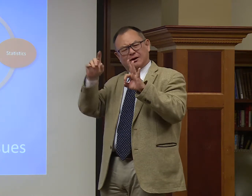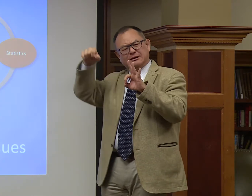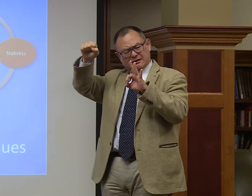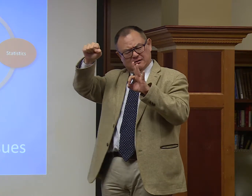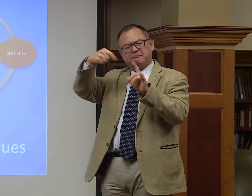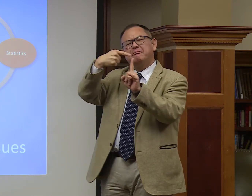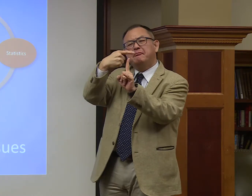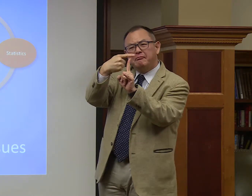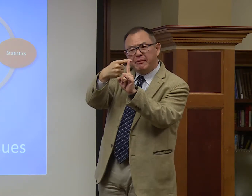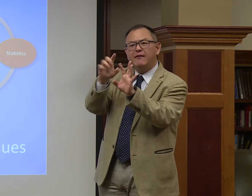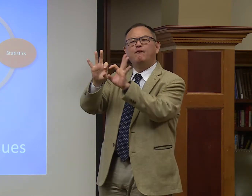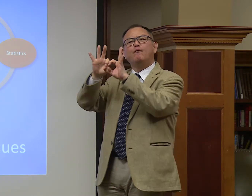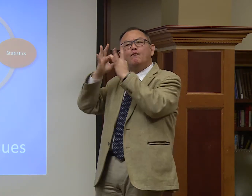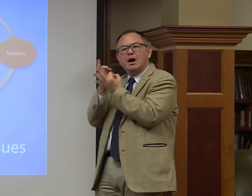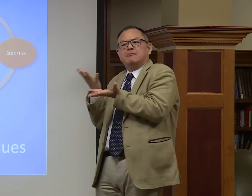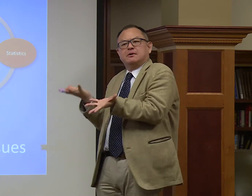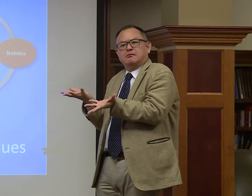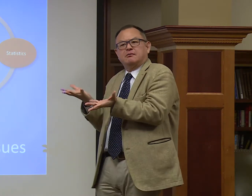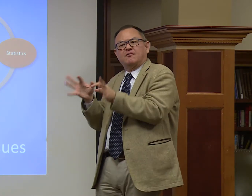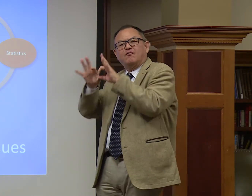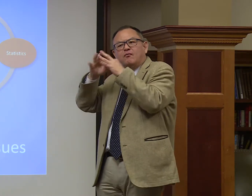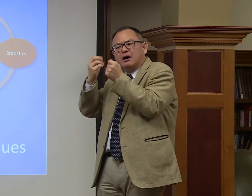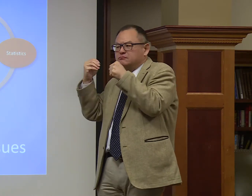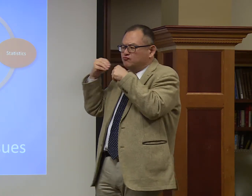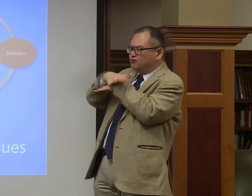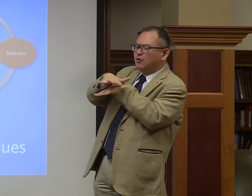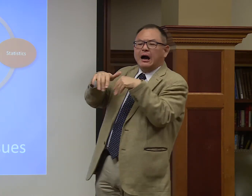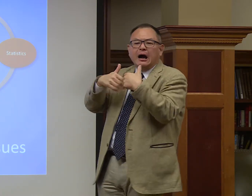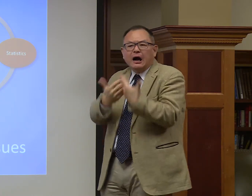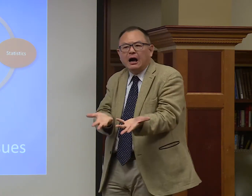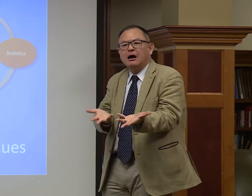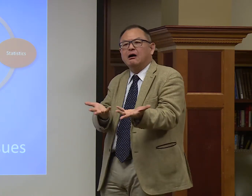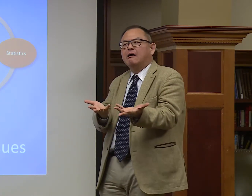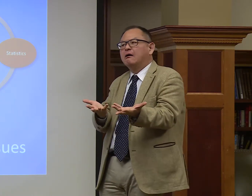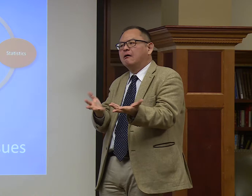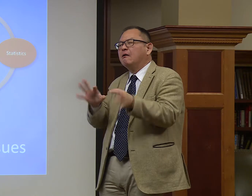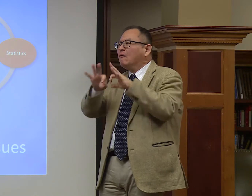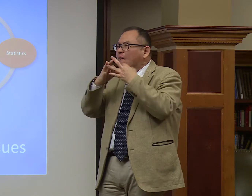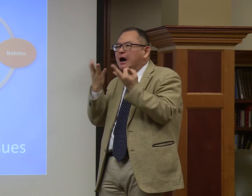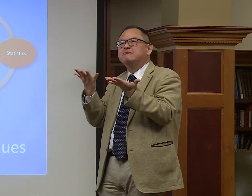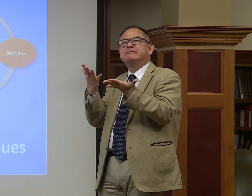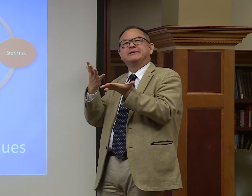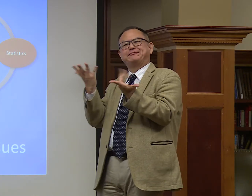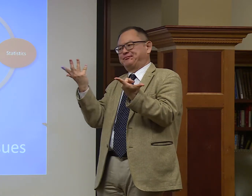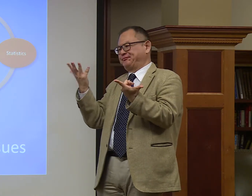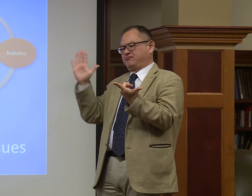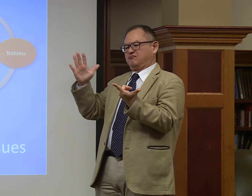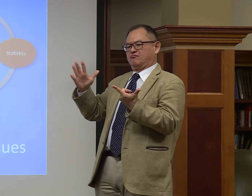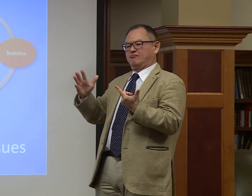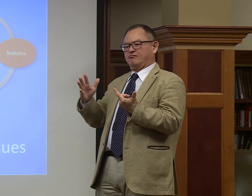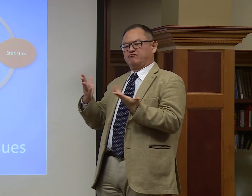but also it's influenced by their family and their economic situation.